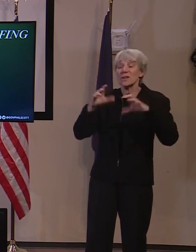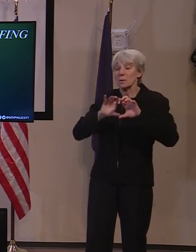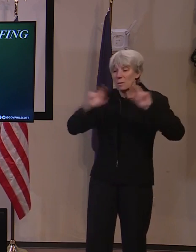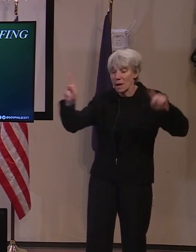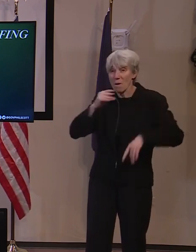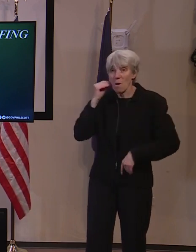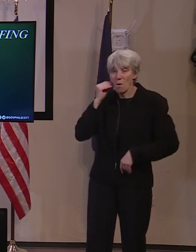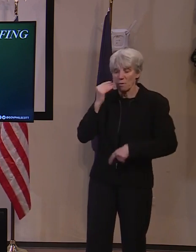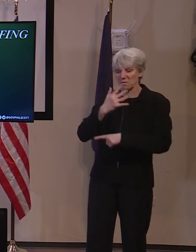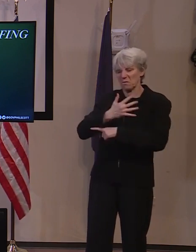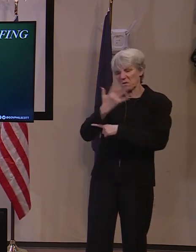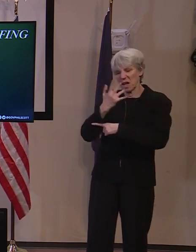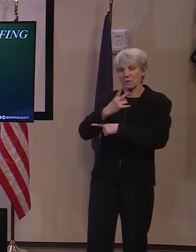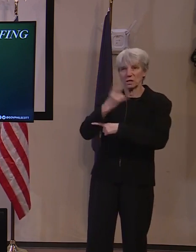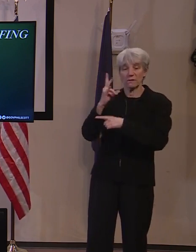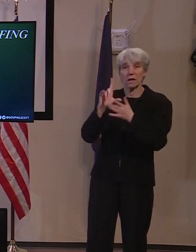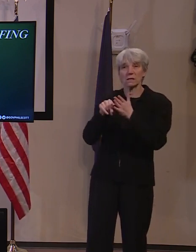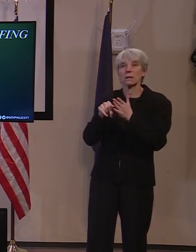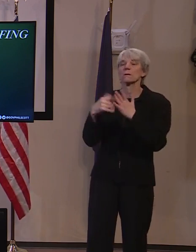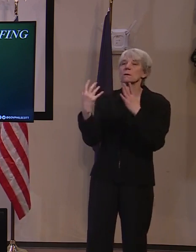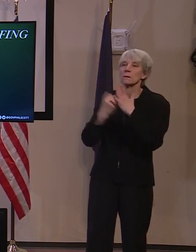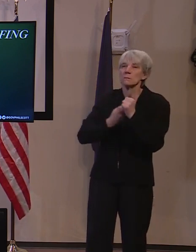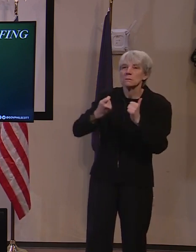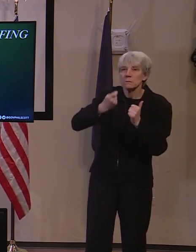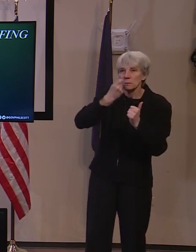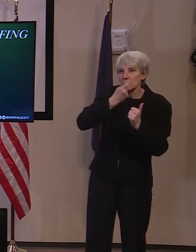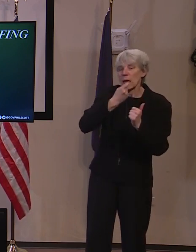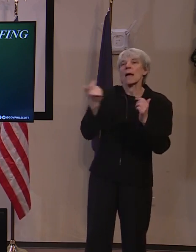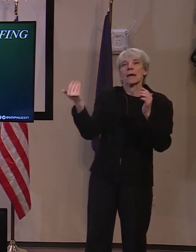you're fully vaccinated, even if even if you don't have any symptoms,